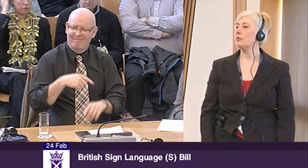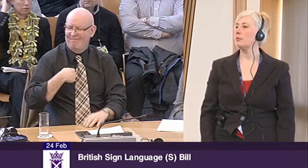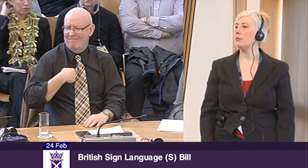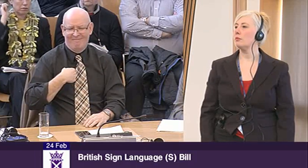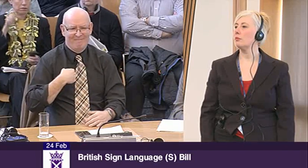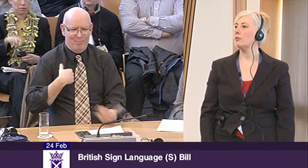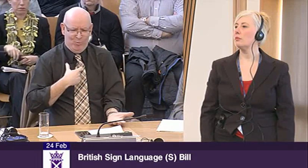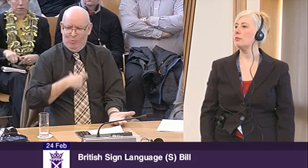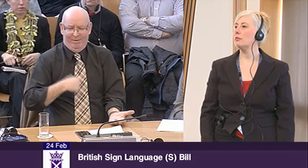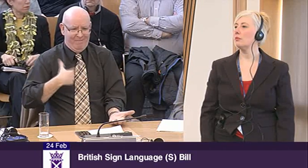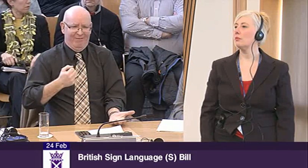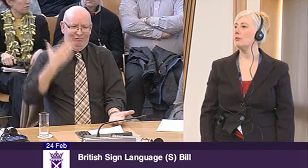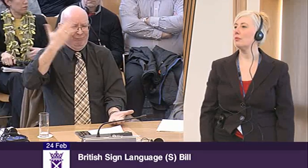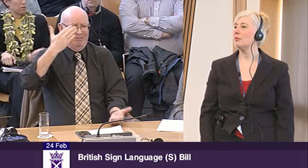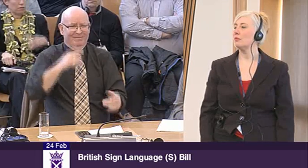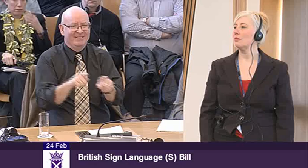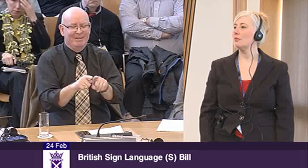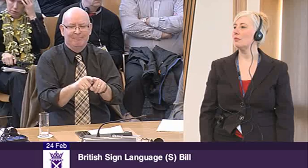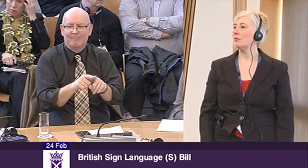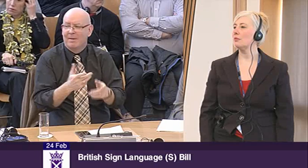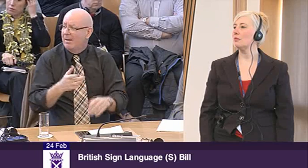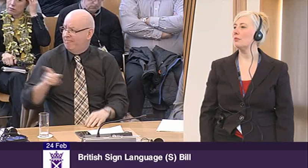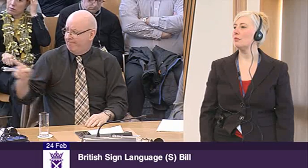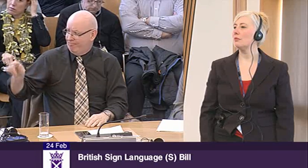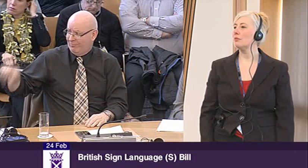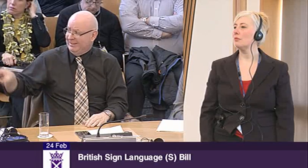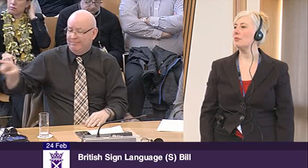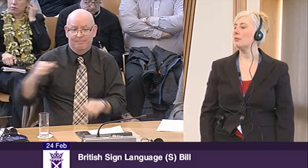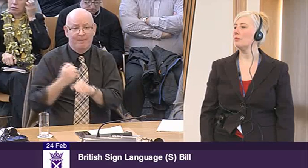speech, “I have a dream.” I will tell you now: like every other human being, we